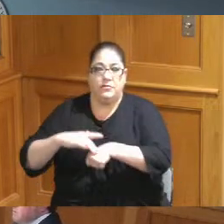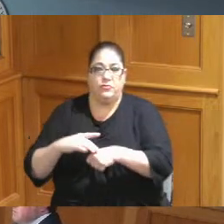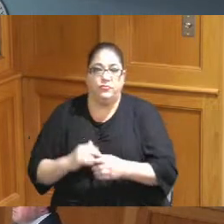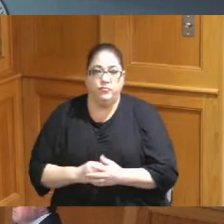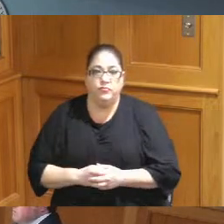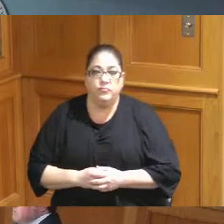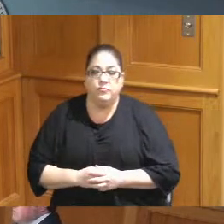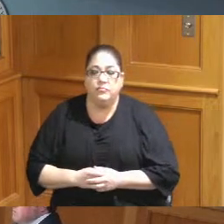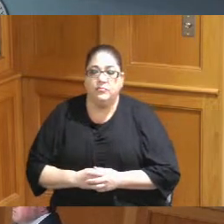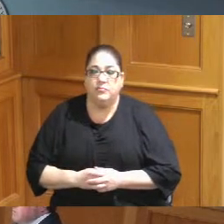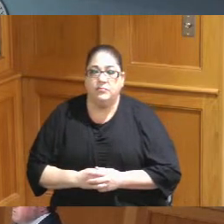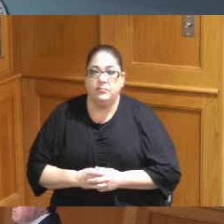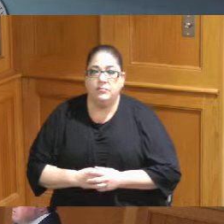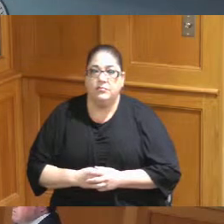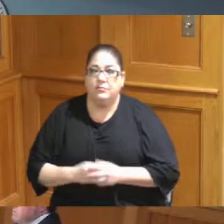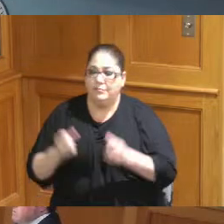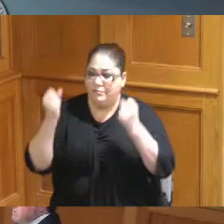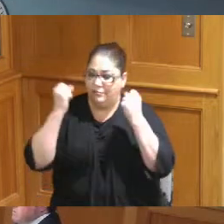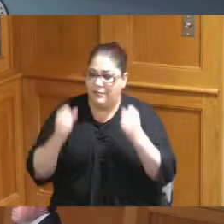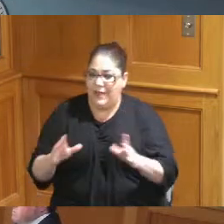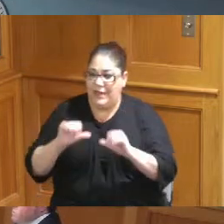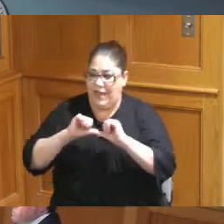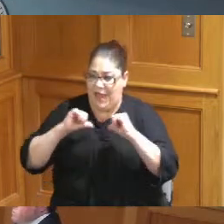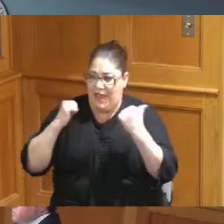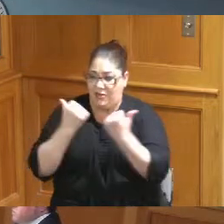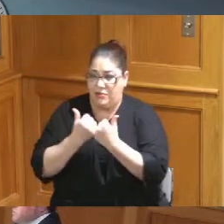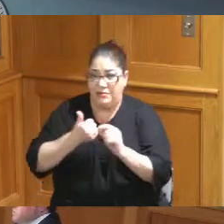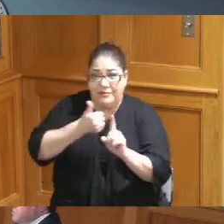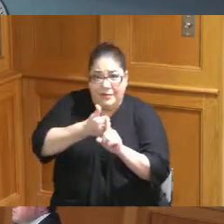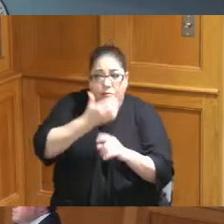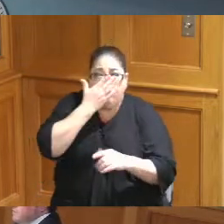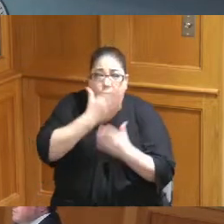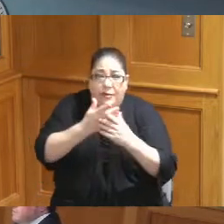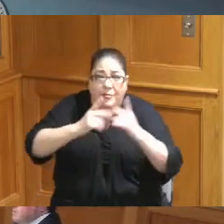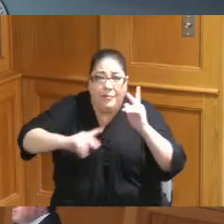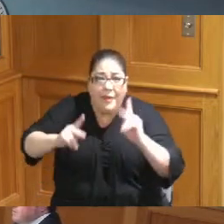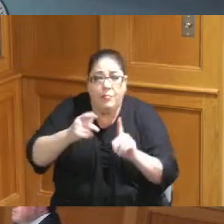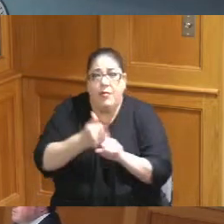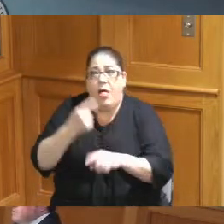trying to get to a lot of these agencies good people but they always get the money they've